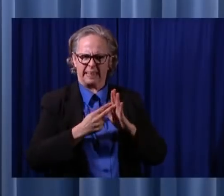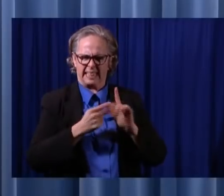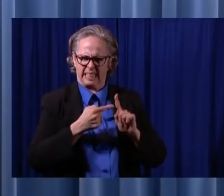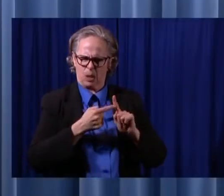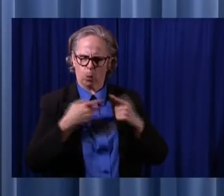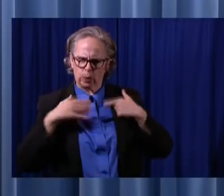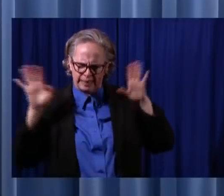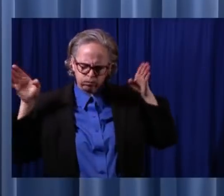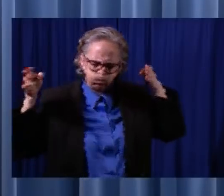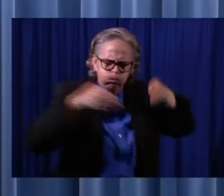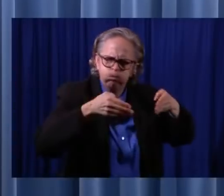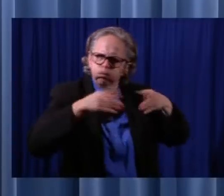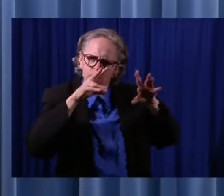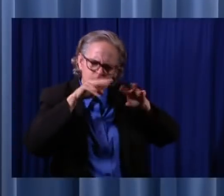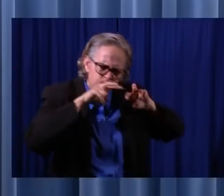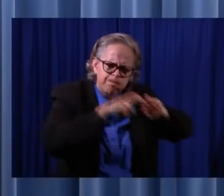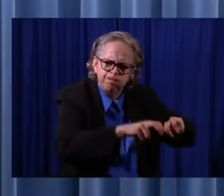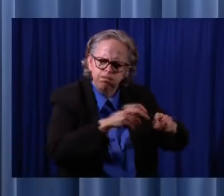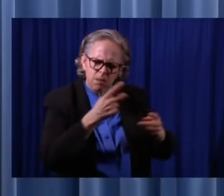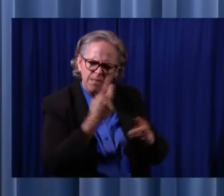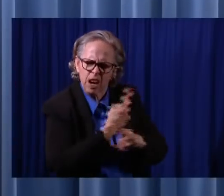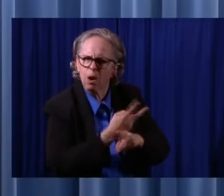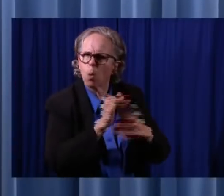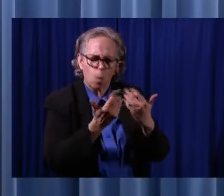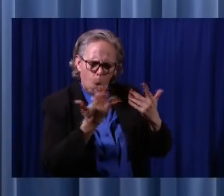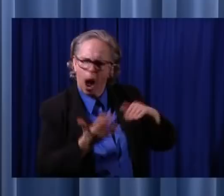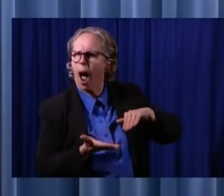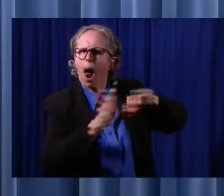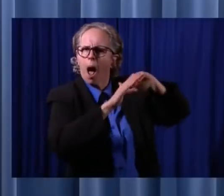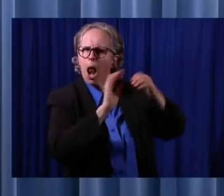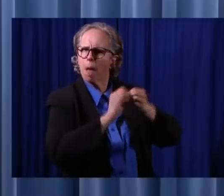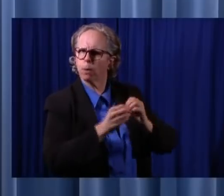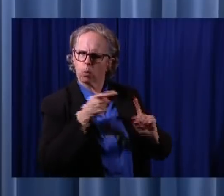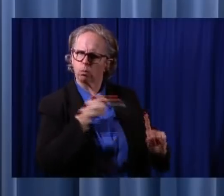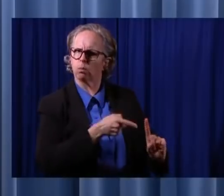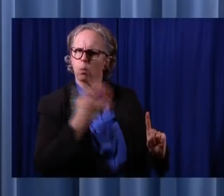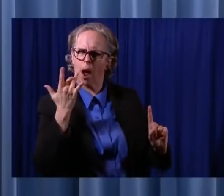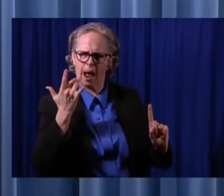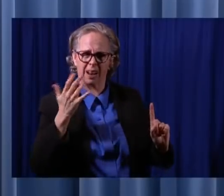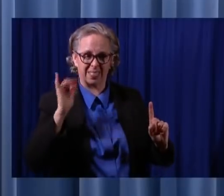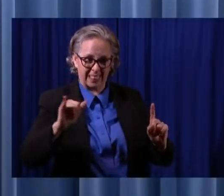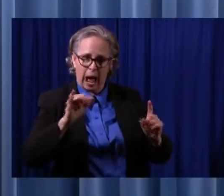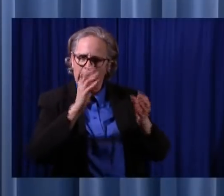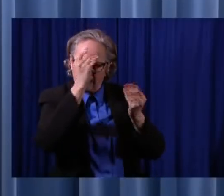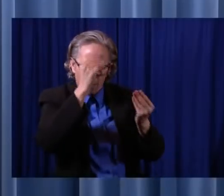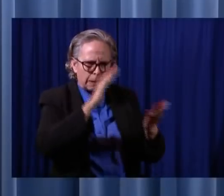THE DEPARTMENT OF HEALTH AND DATA TEAM KEEPS TRACK OF THE NUMBER AND THE OTHER DATA AS